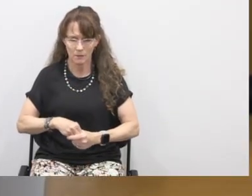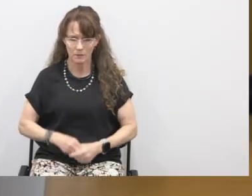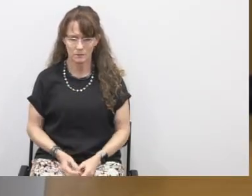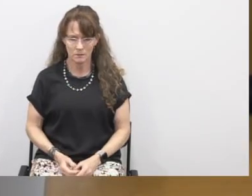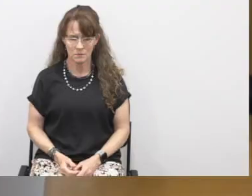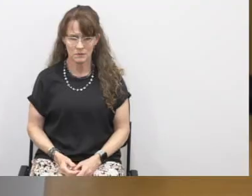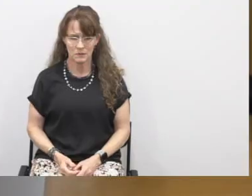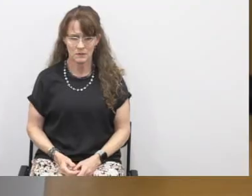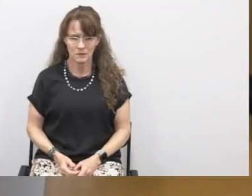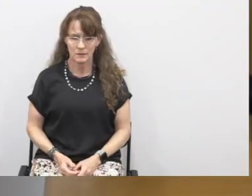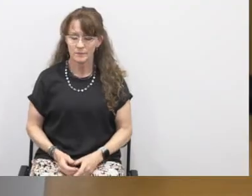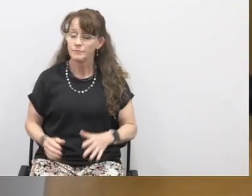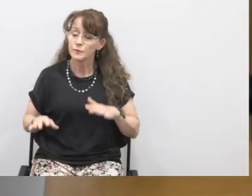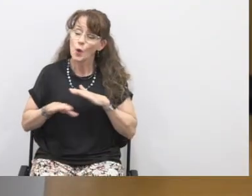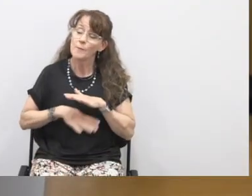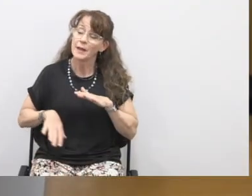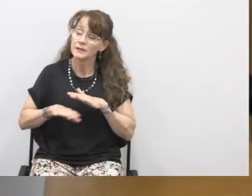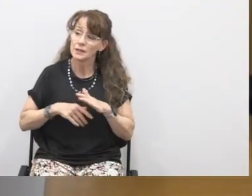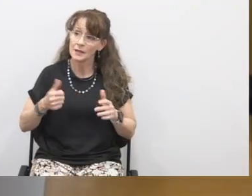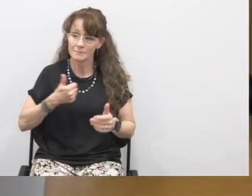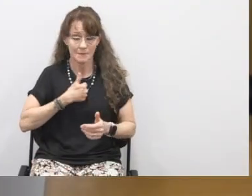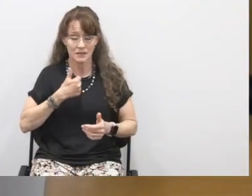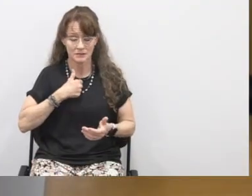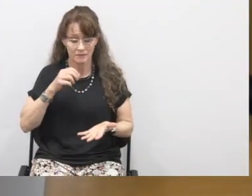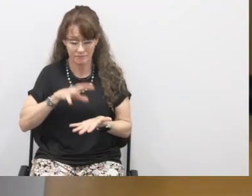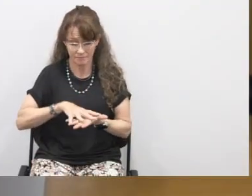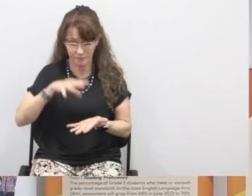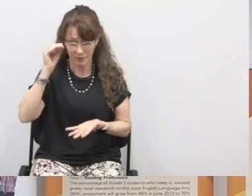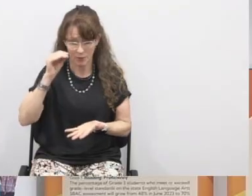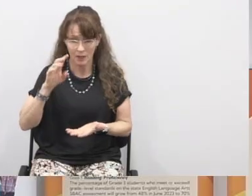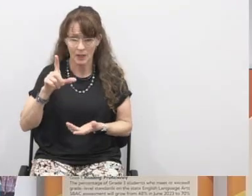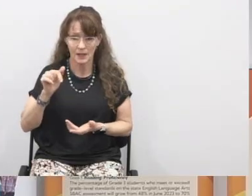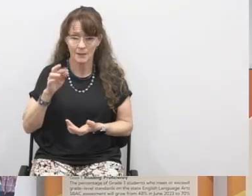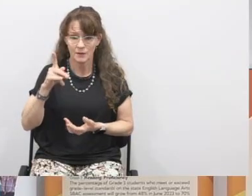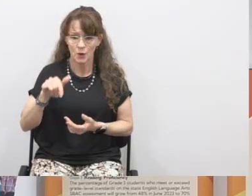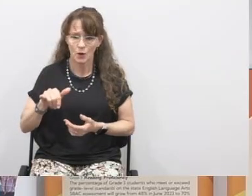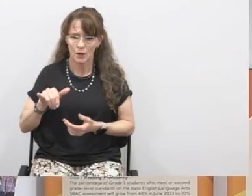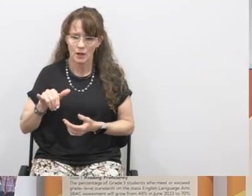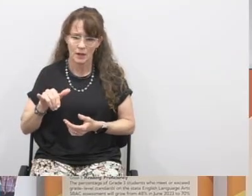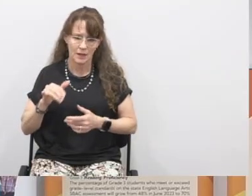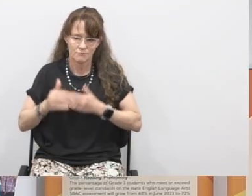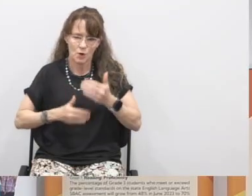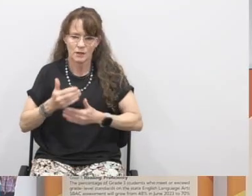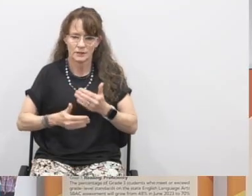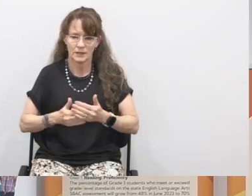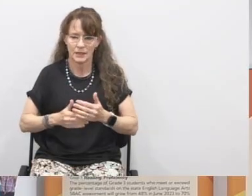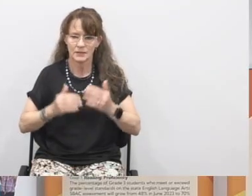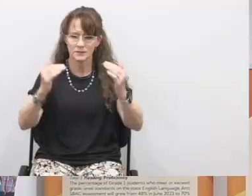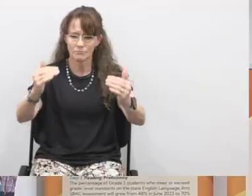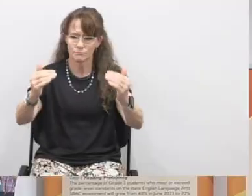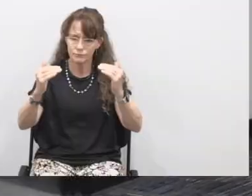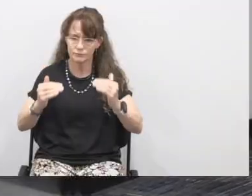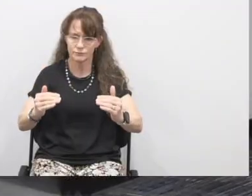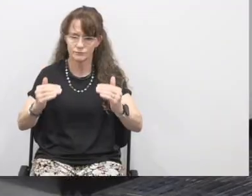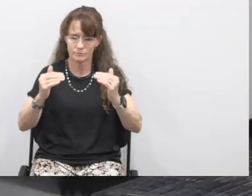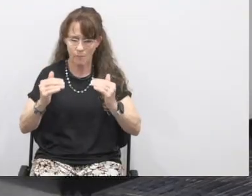So basically, what I have learned from the Liberatory Design process is it's a step-by-step chart that not only teaches you what to think,